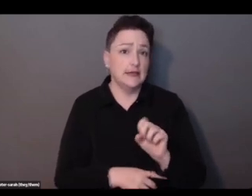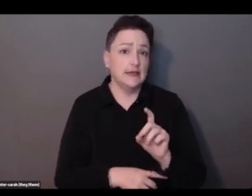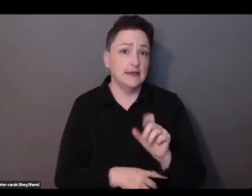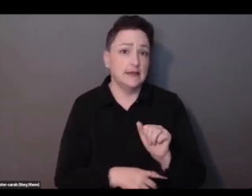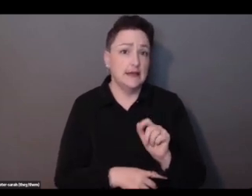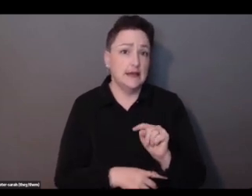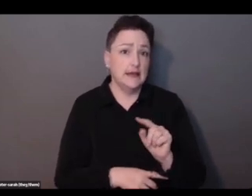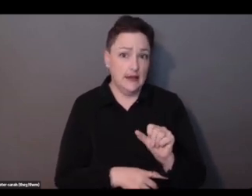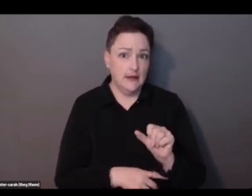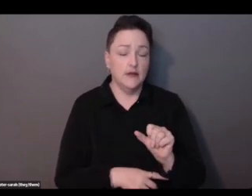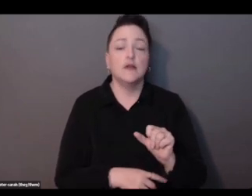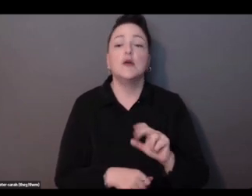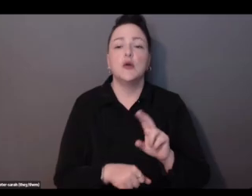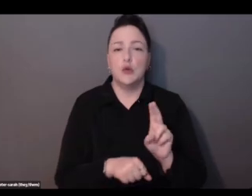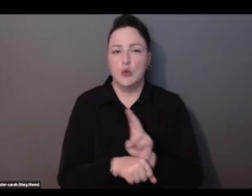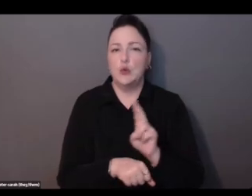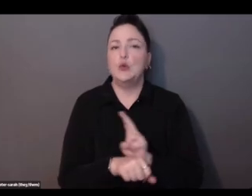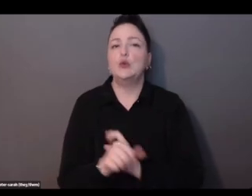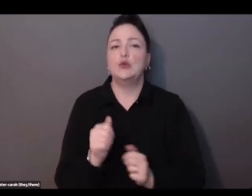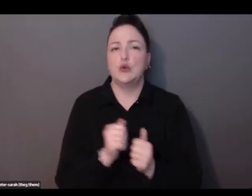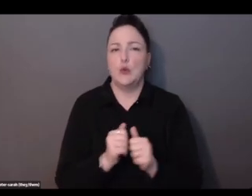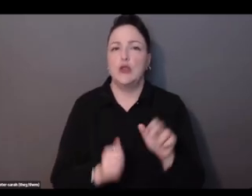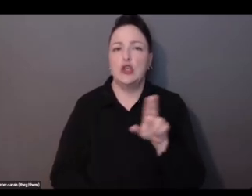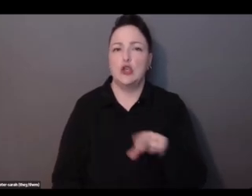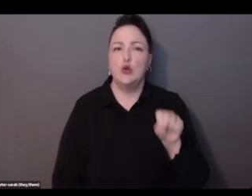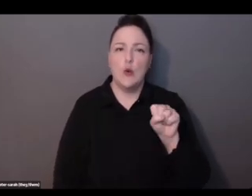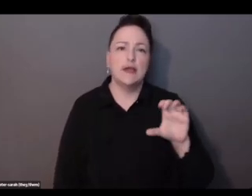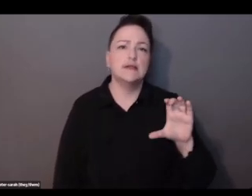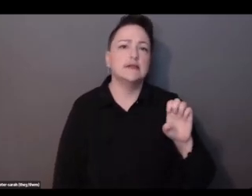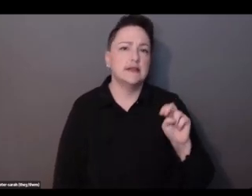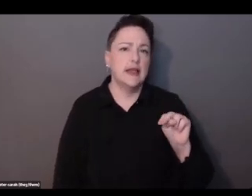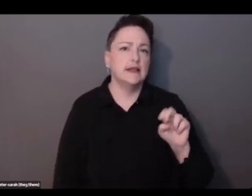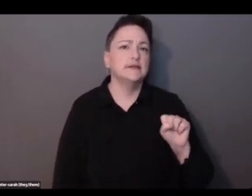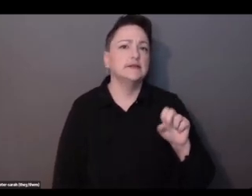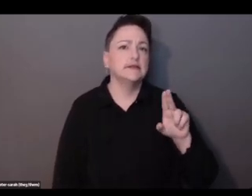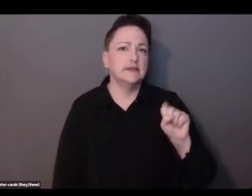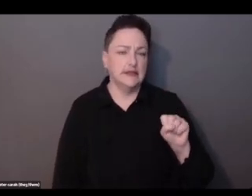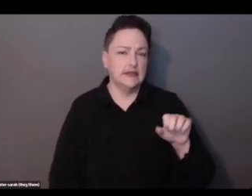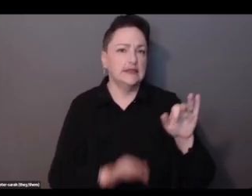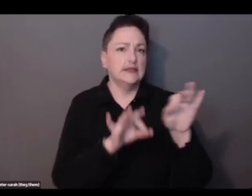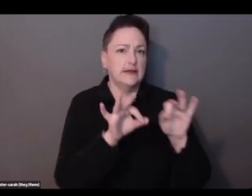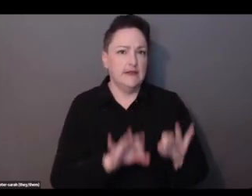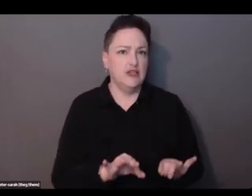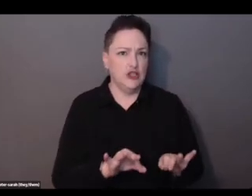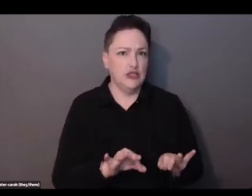the US census definition of rural status.